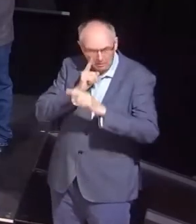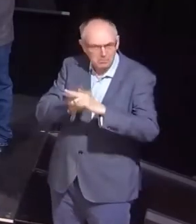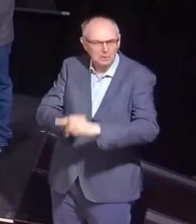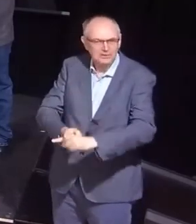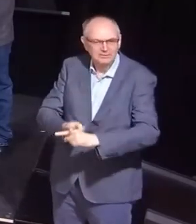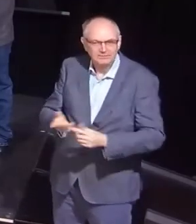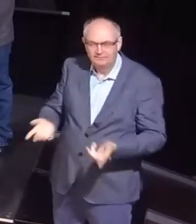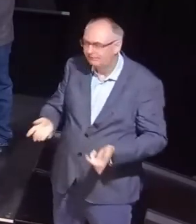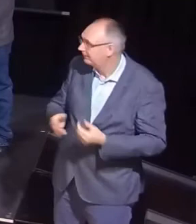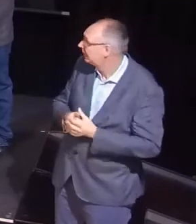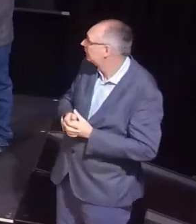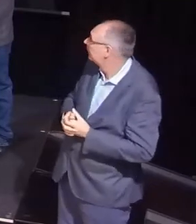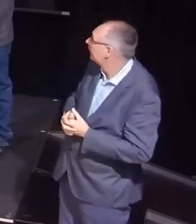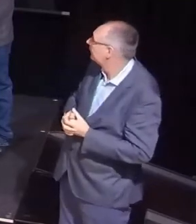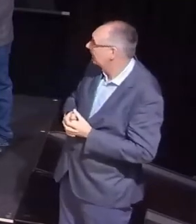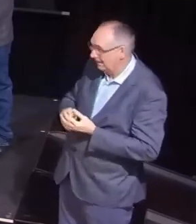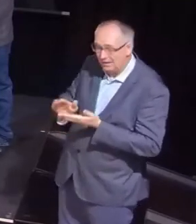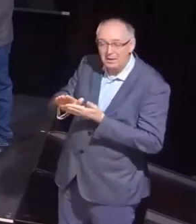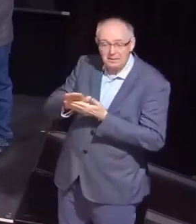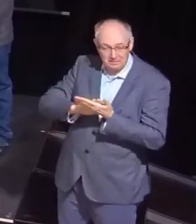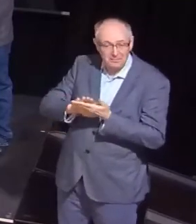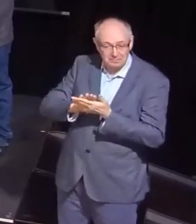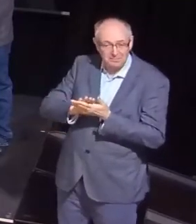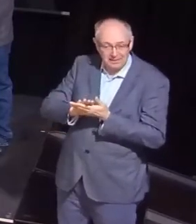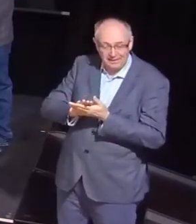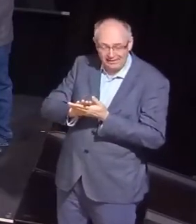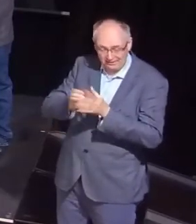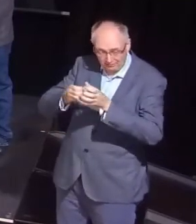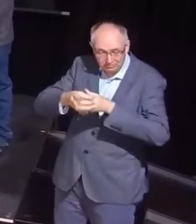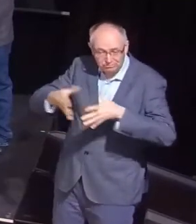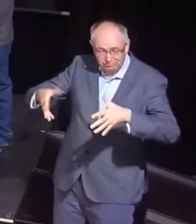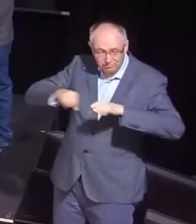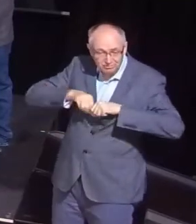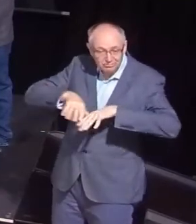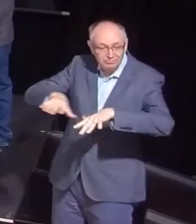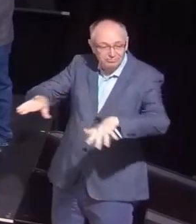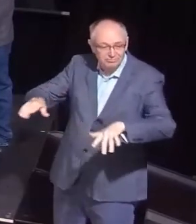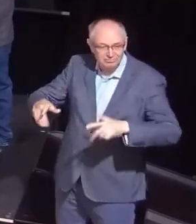It's inevitable things will get to a really good place. It's a case of joining the dots in between to get there.